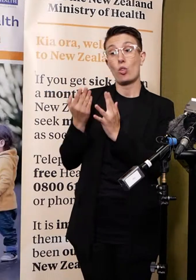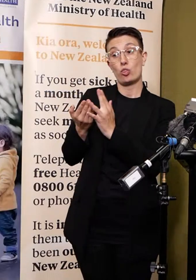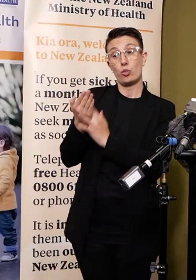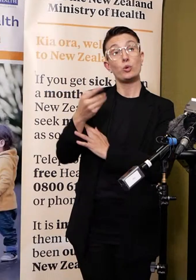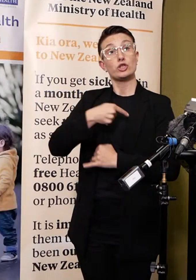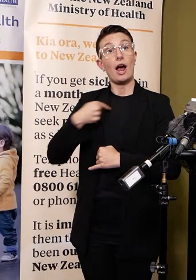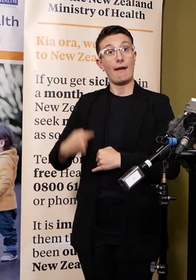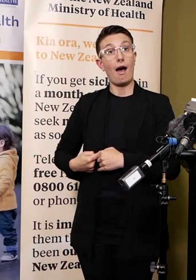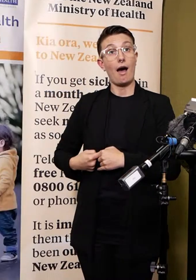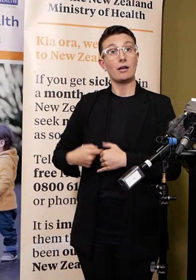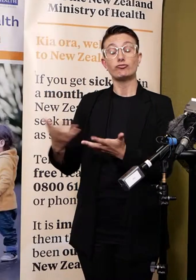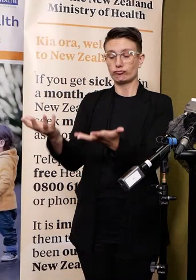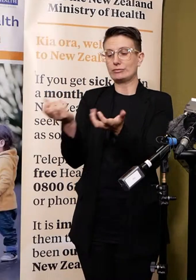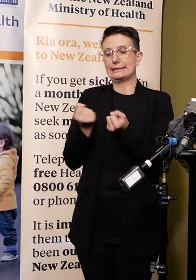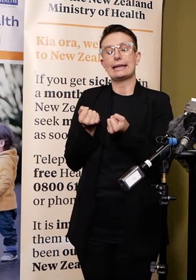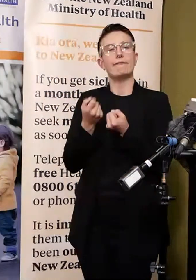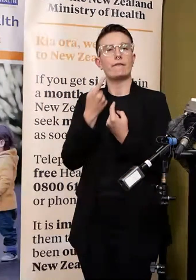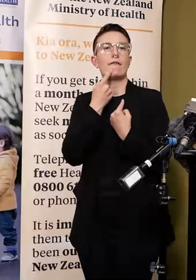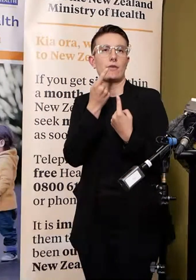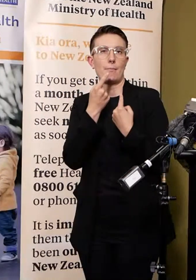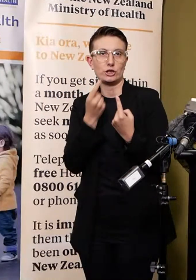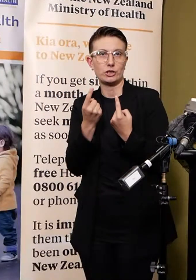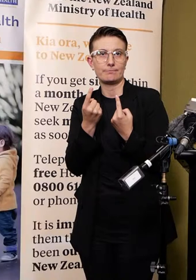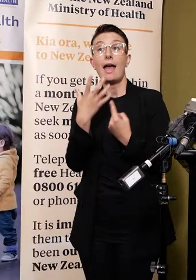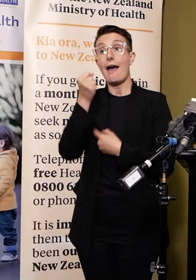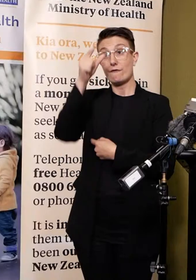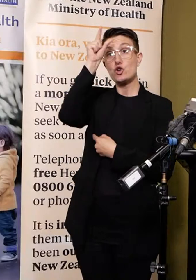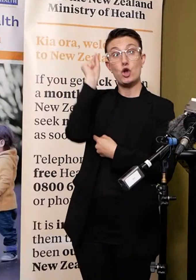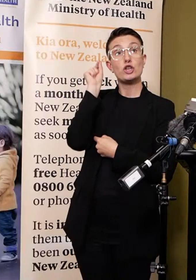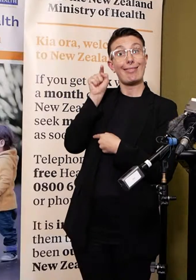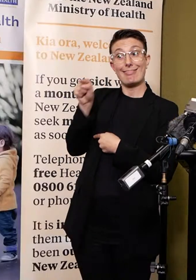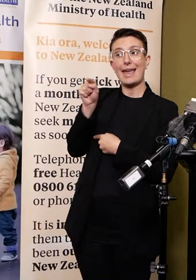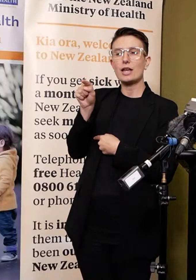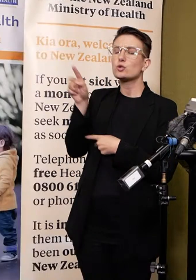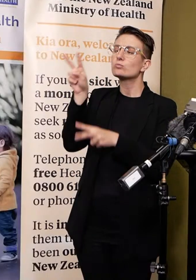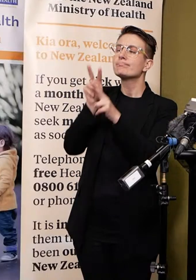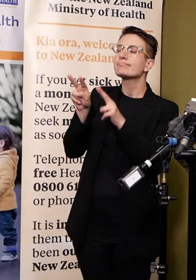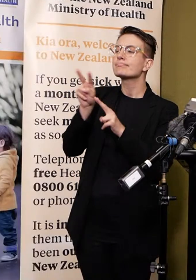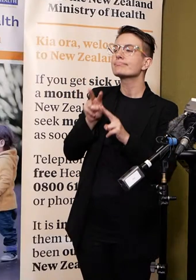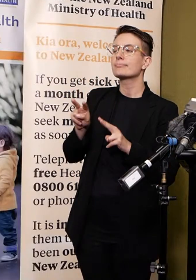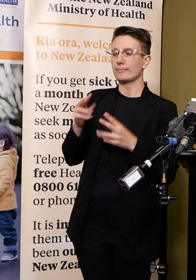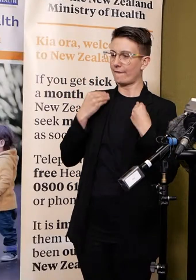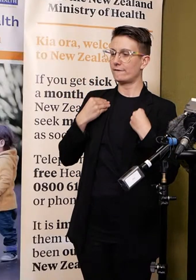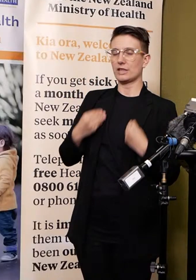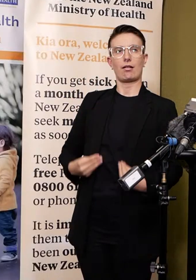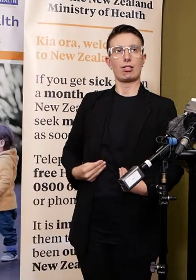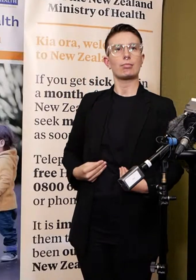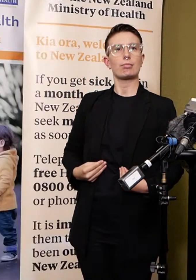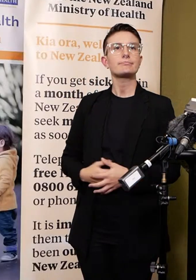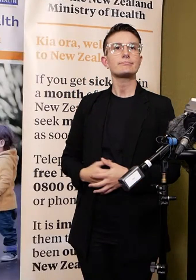including take their temperature if it's necessary. So there is a very well-developed process